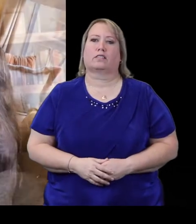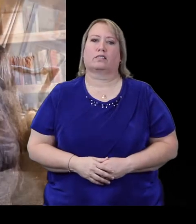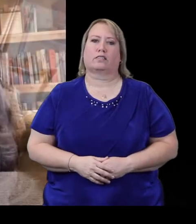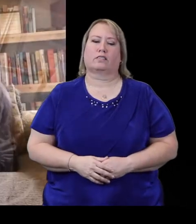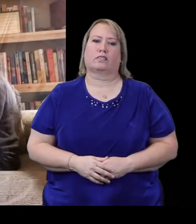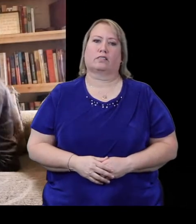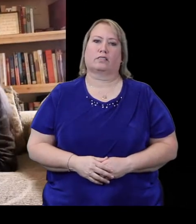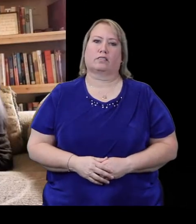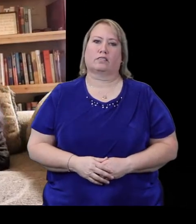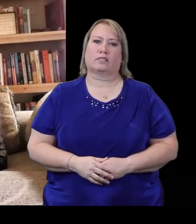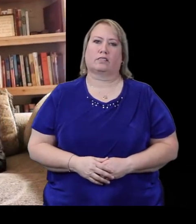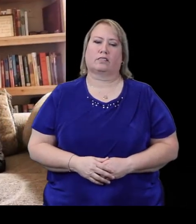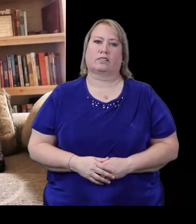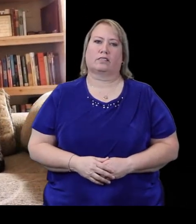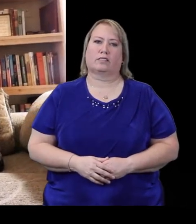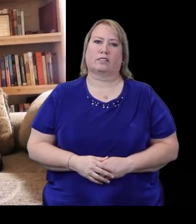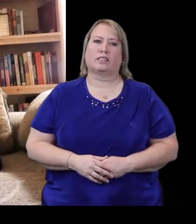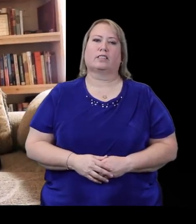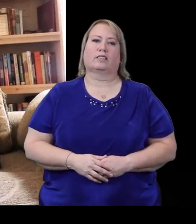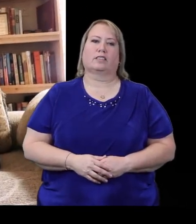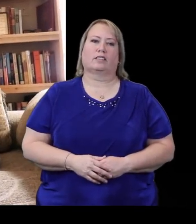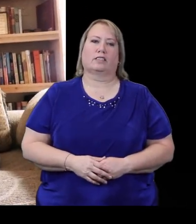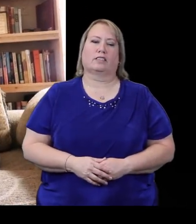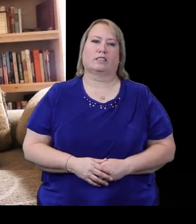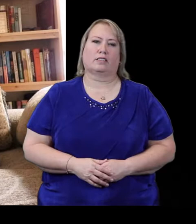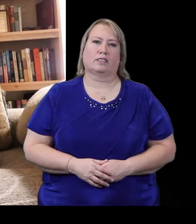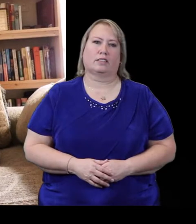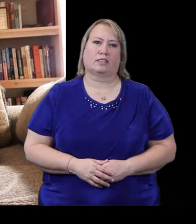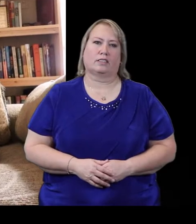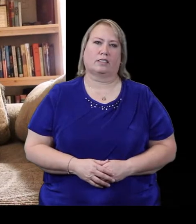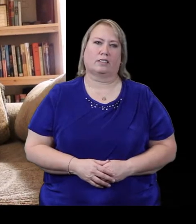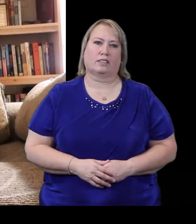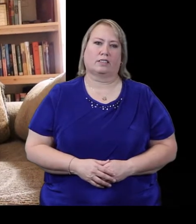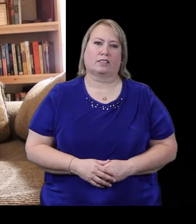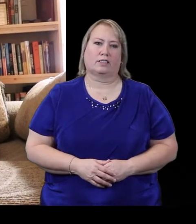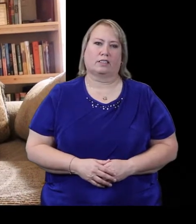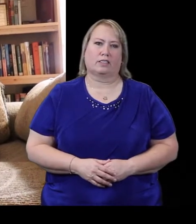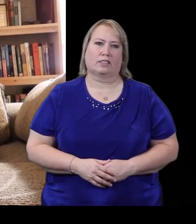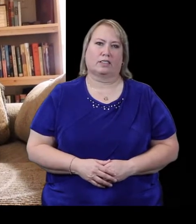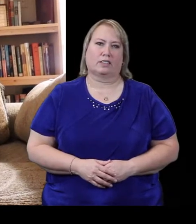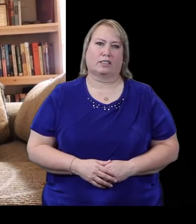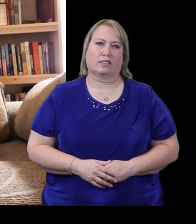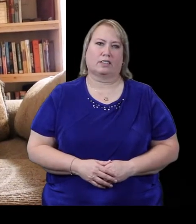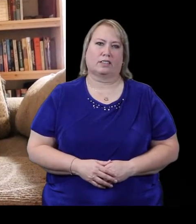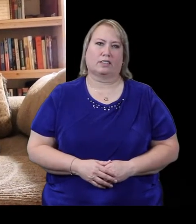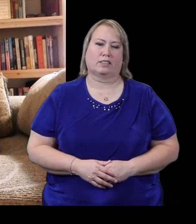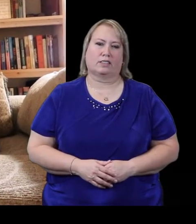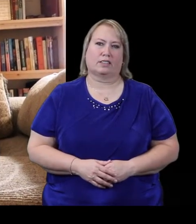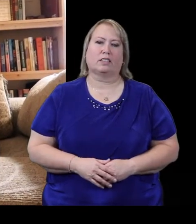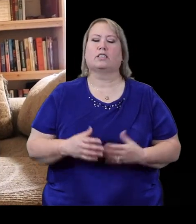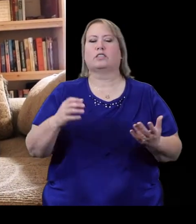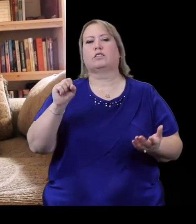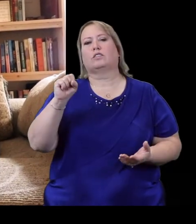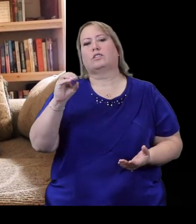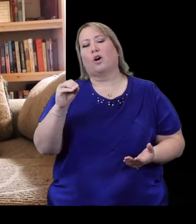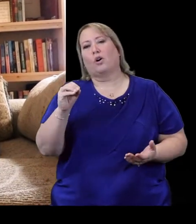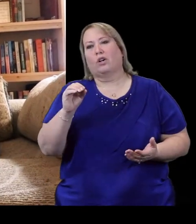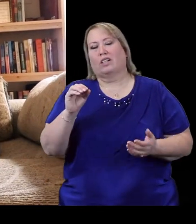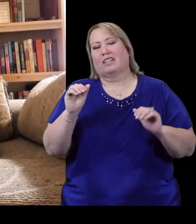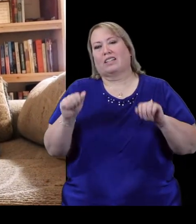So we can just kind of sabotage a little bit.